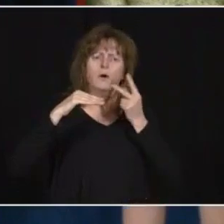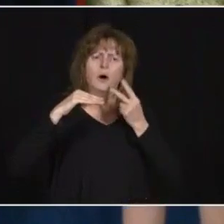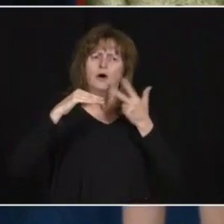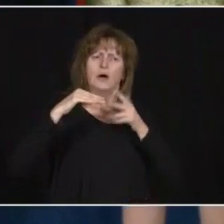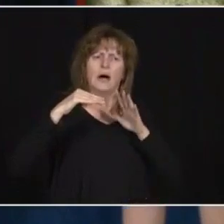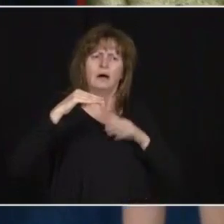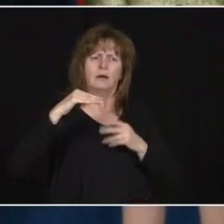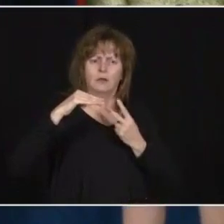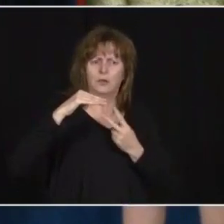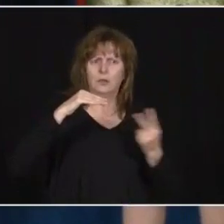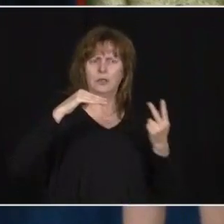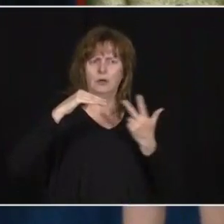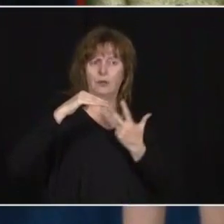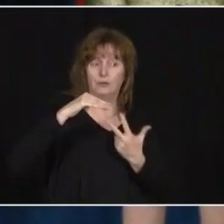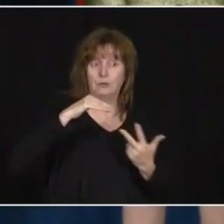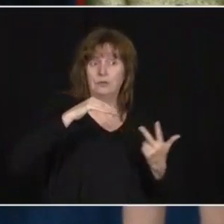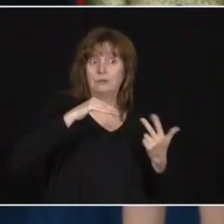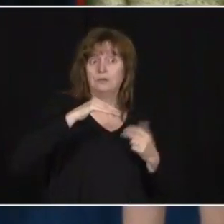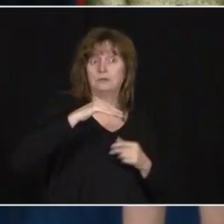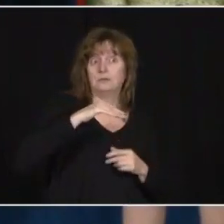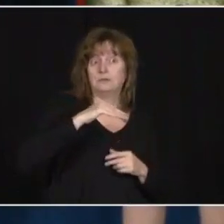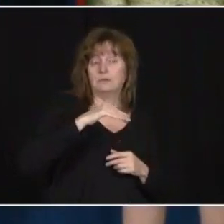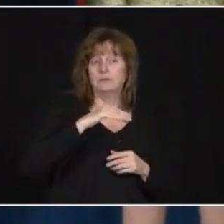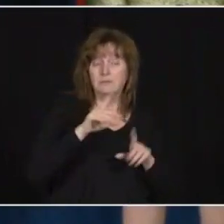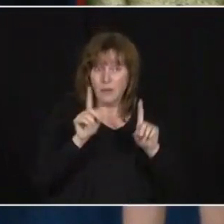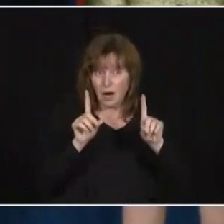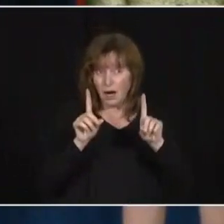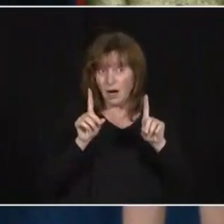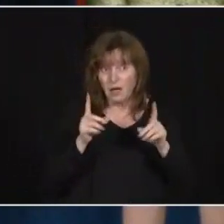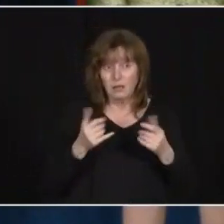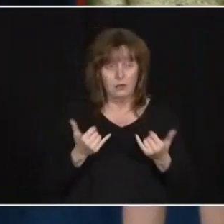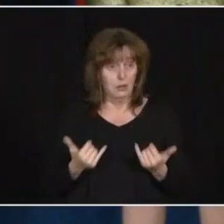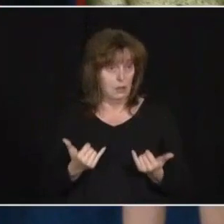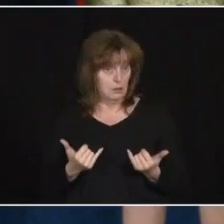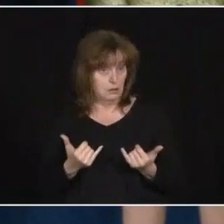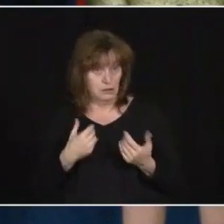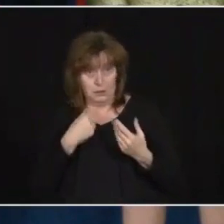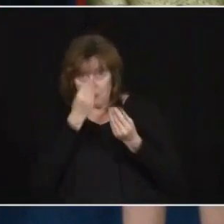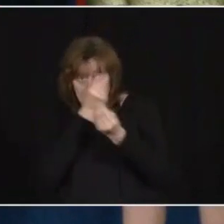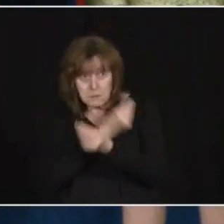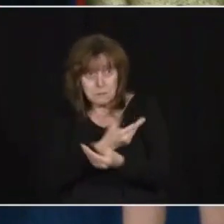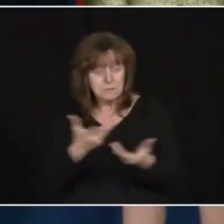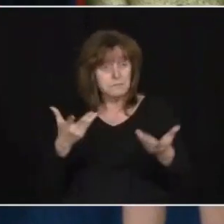for a couple of weeks. The reason we're throwing out these guidelines, get ready,